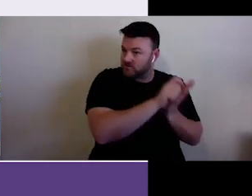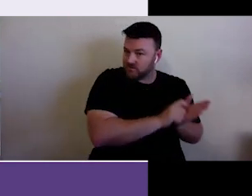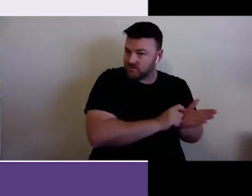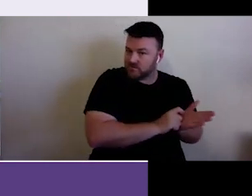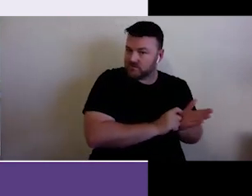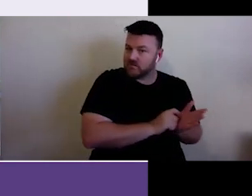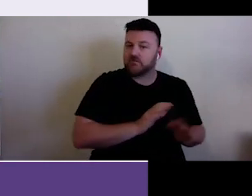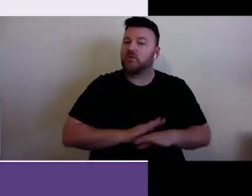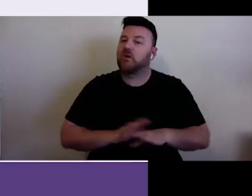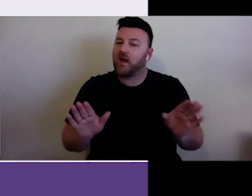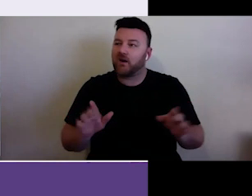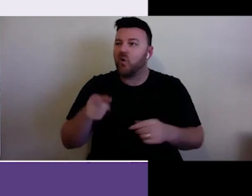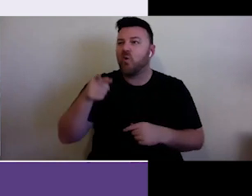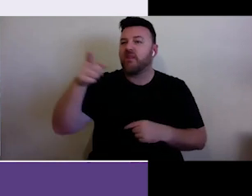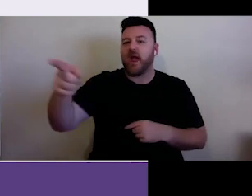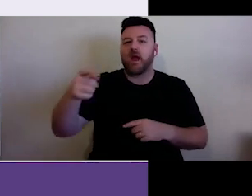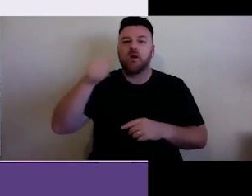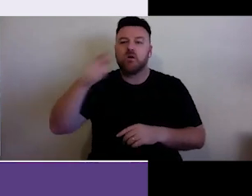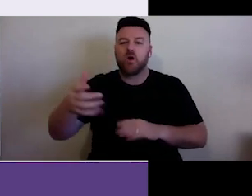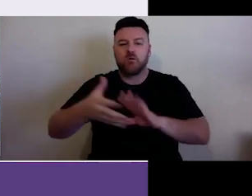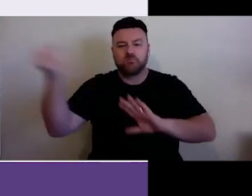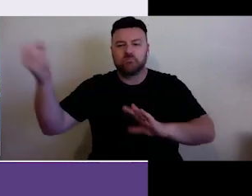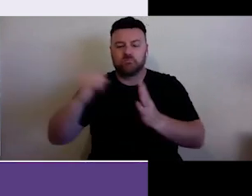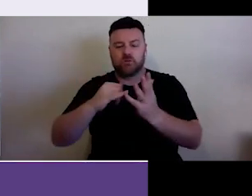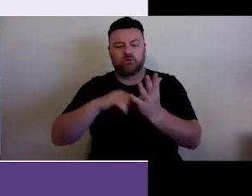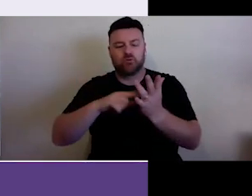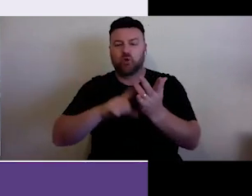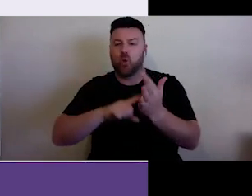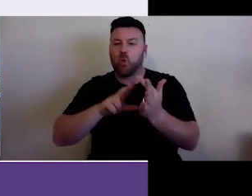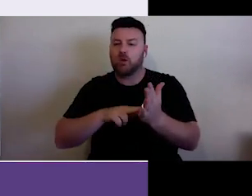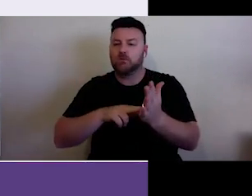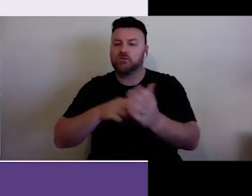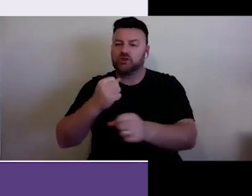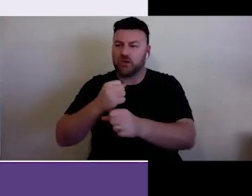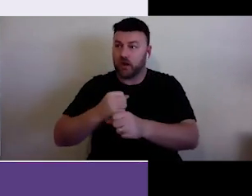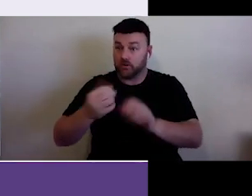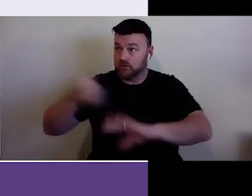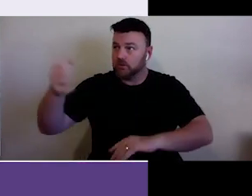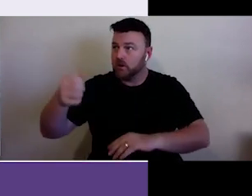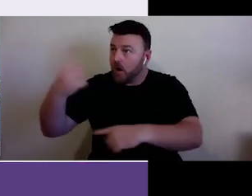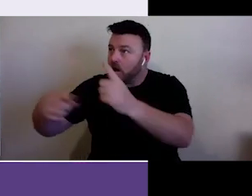being a Stolen Generation survivor, for example. Seven is attribution.